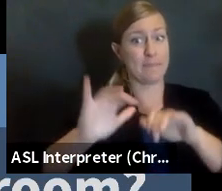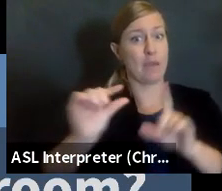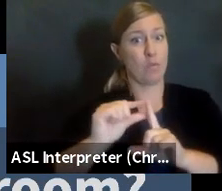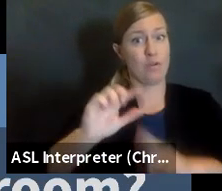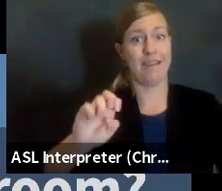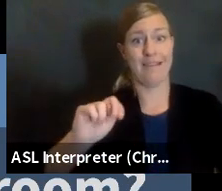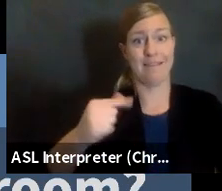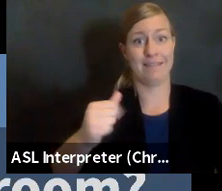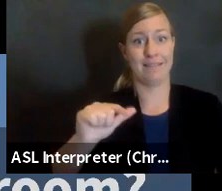ESD 113 - Andrew Hickman: Okay, we'll give one more minute.